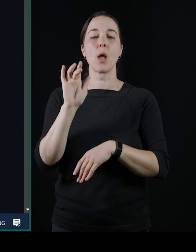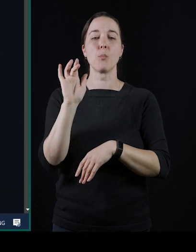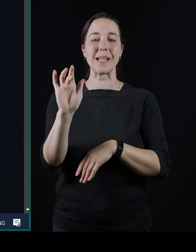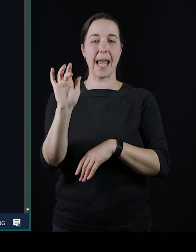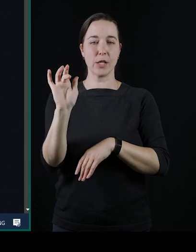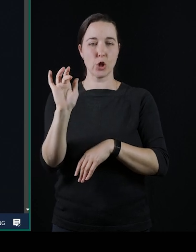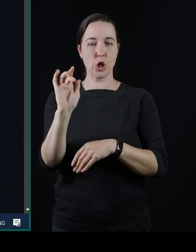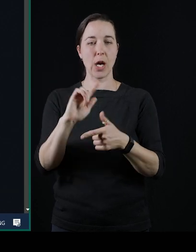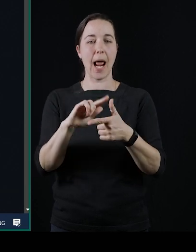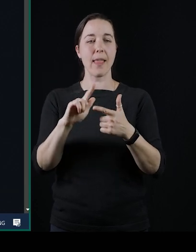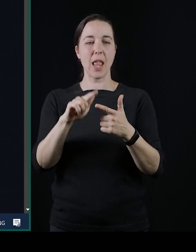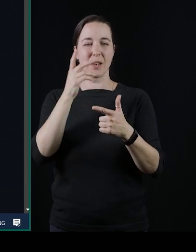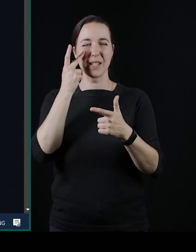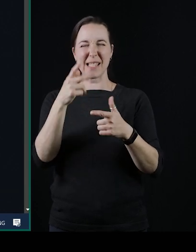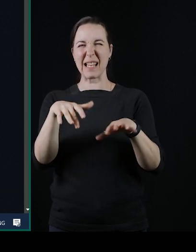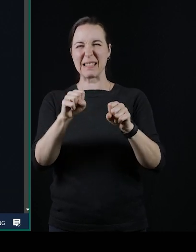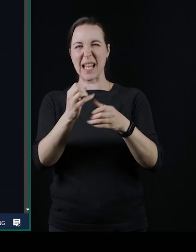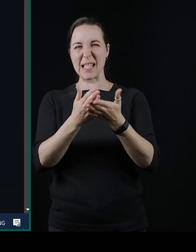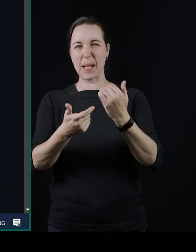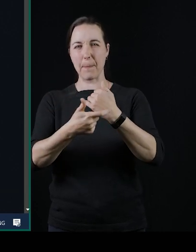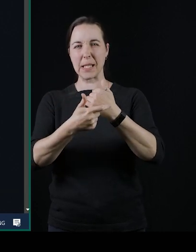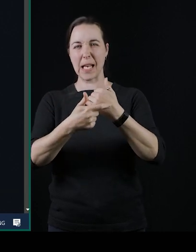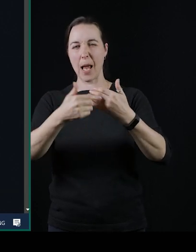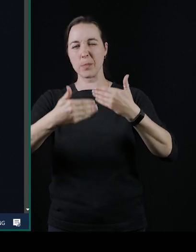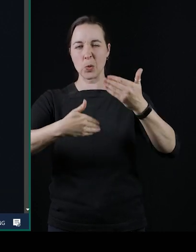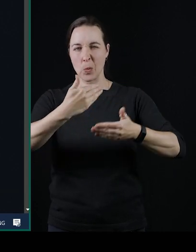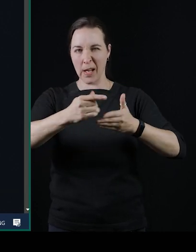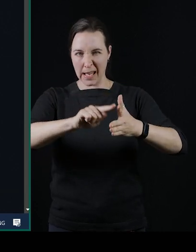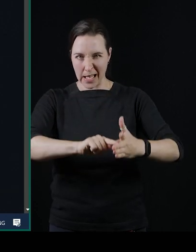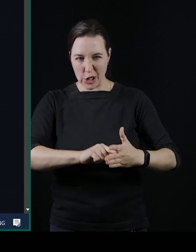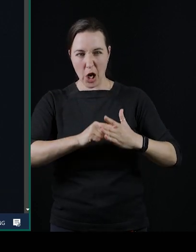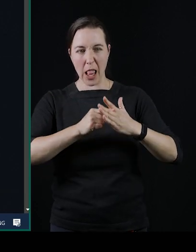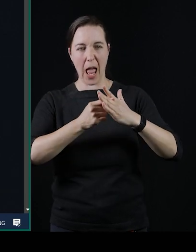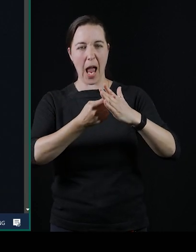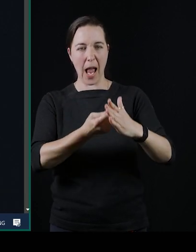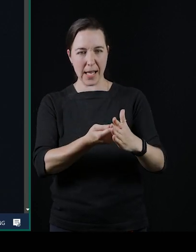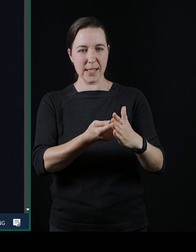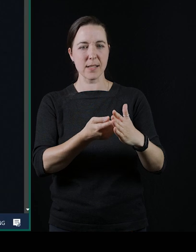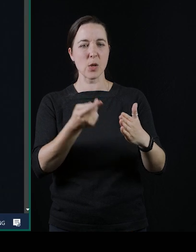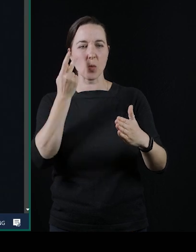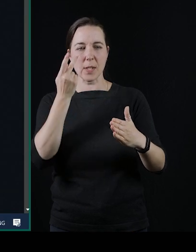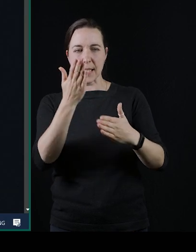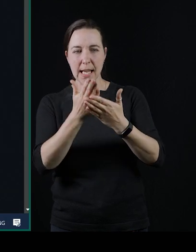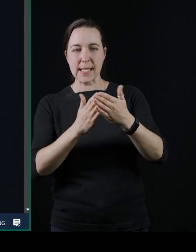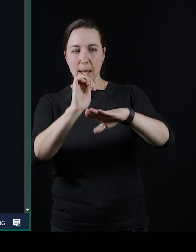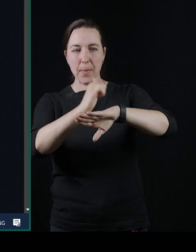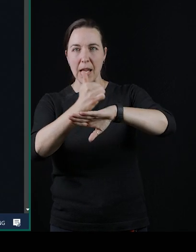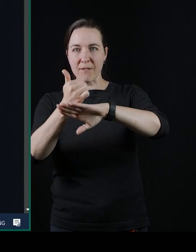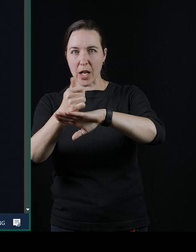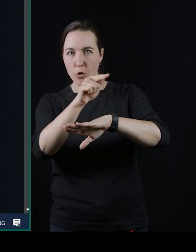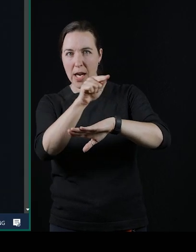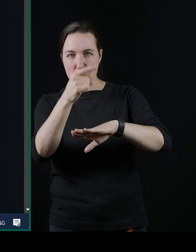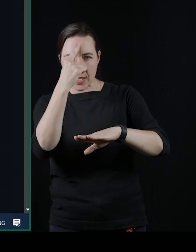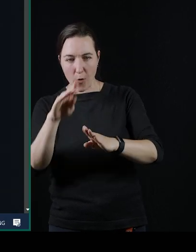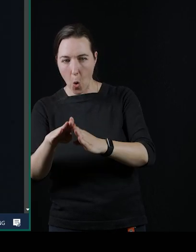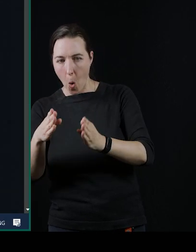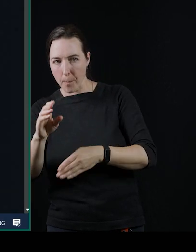We will see that it will take some time for it to initialize. We see here that some configuration will be added to OpenArena